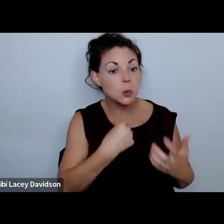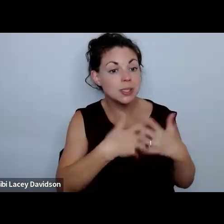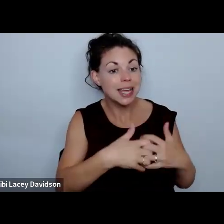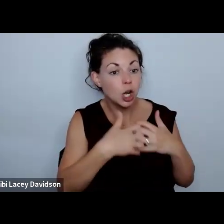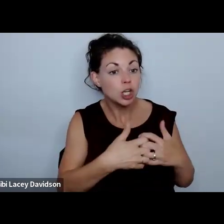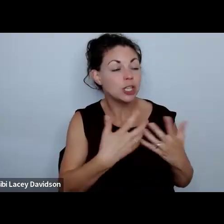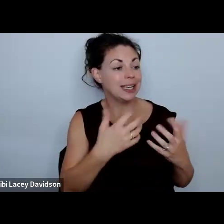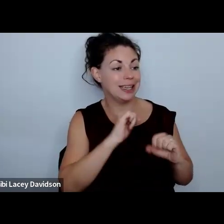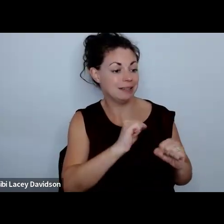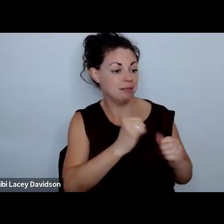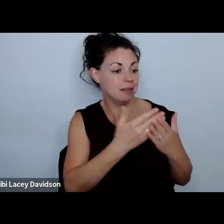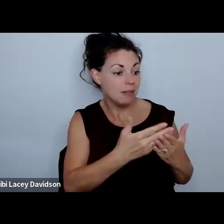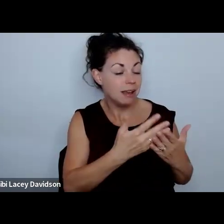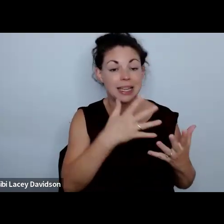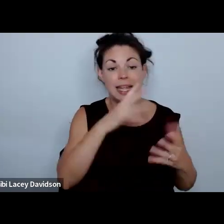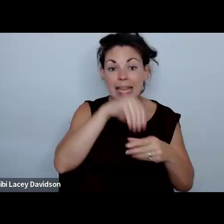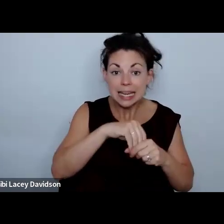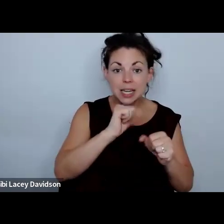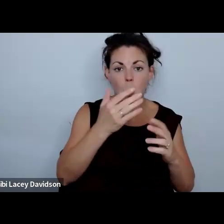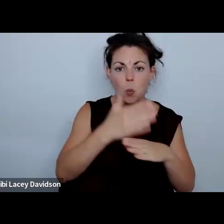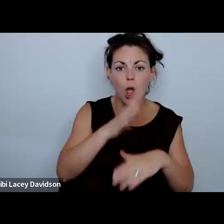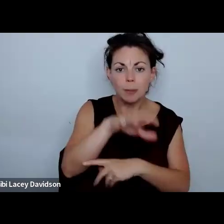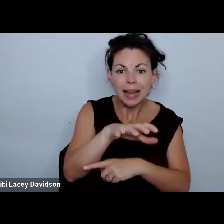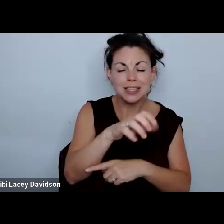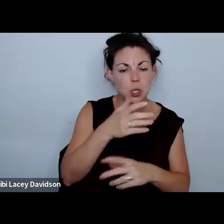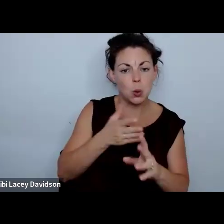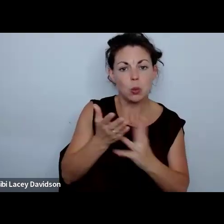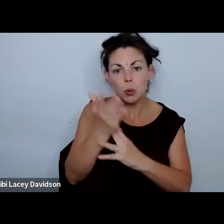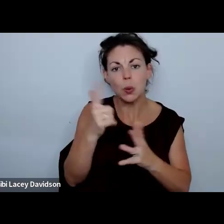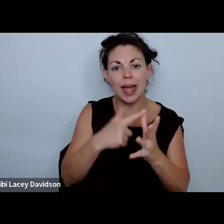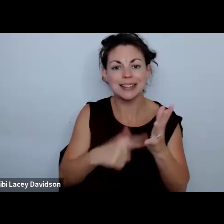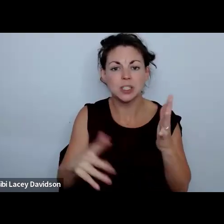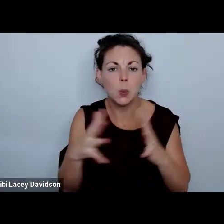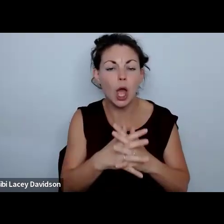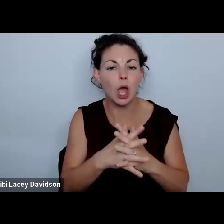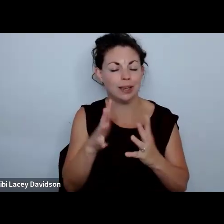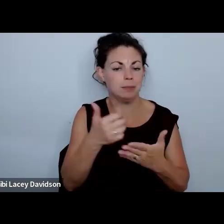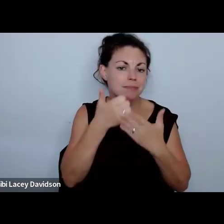if I just volunteer to help them do some policy work, th-they're probably gonna say